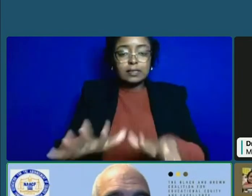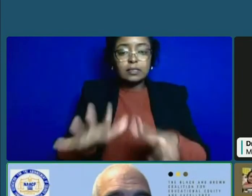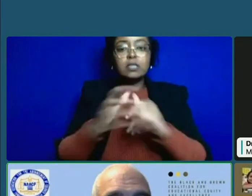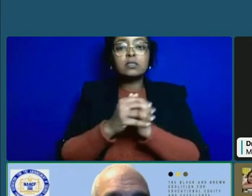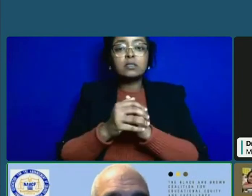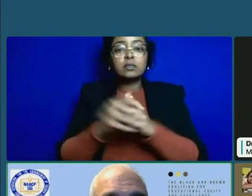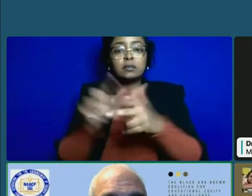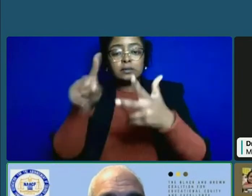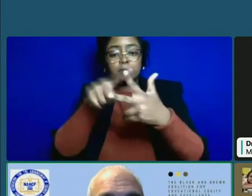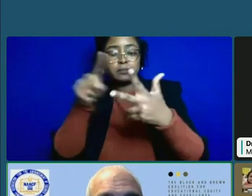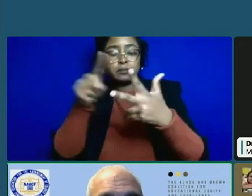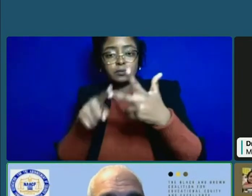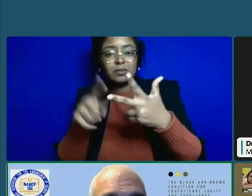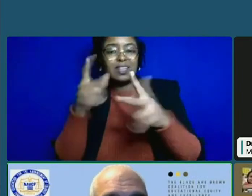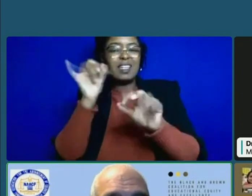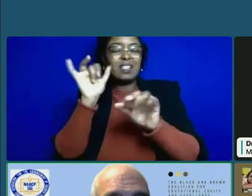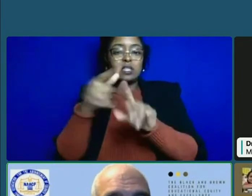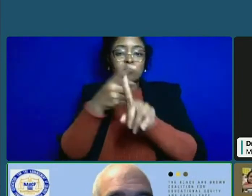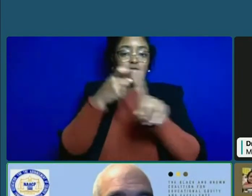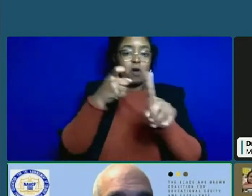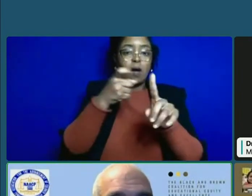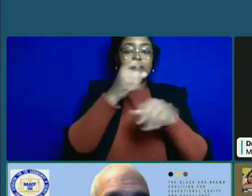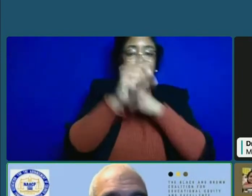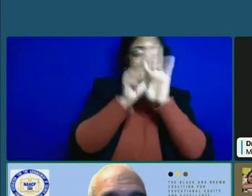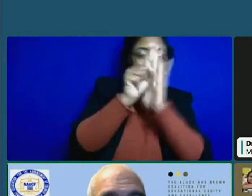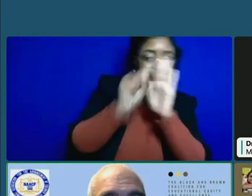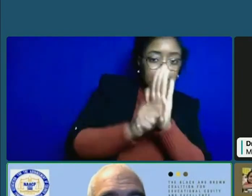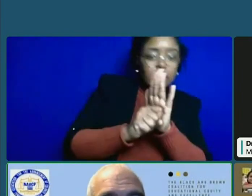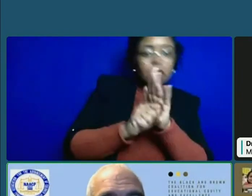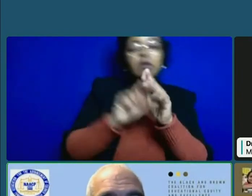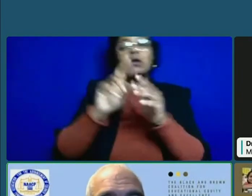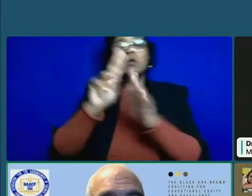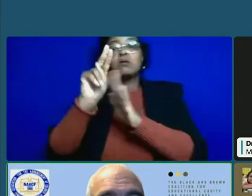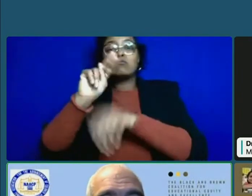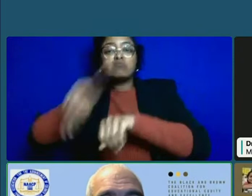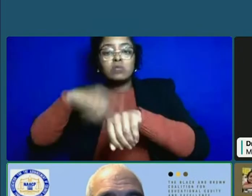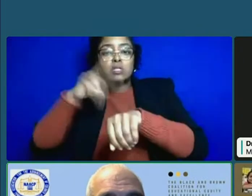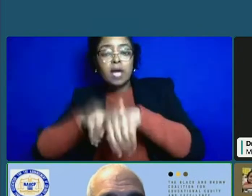district and external assessments. And those are based